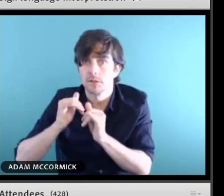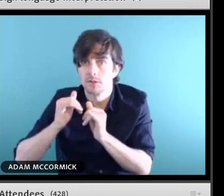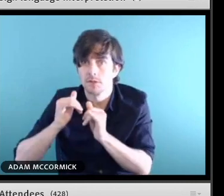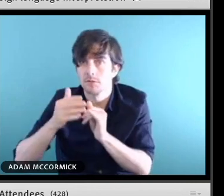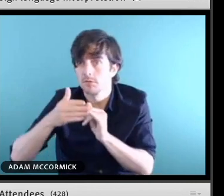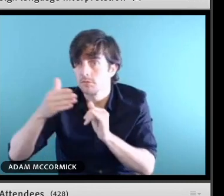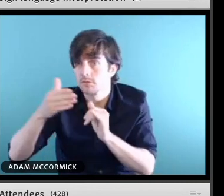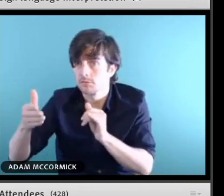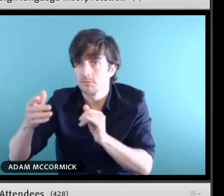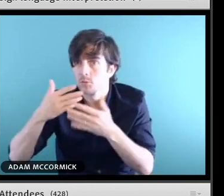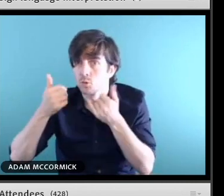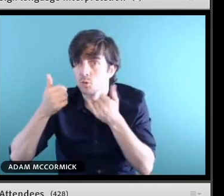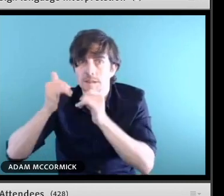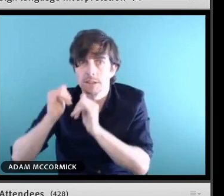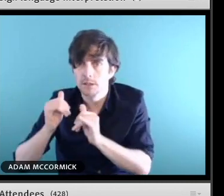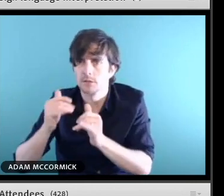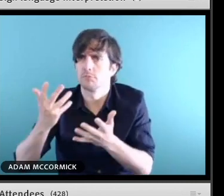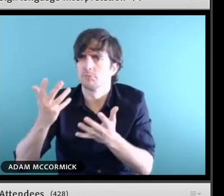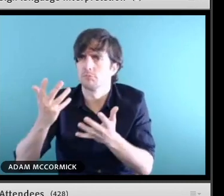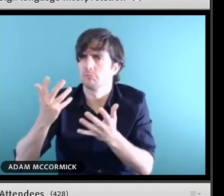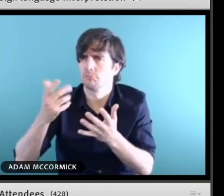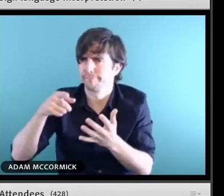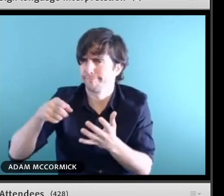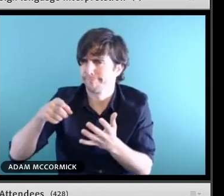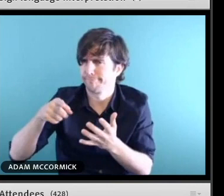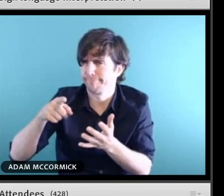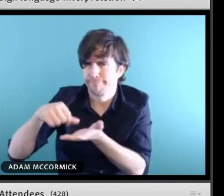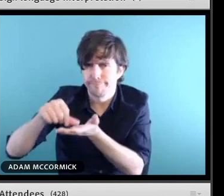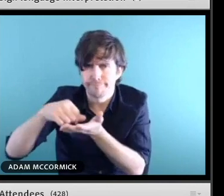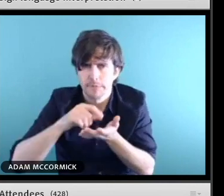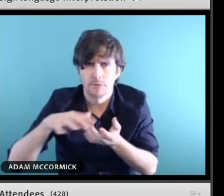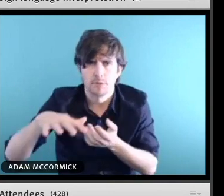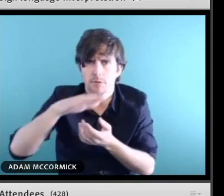but it for someone with a disability especially if they have to move with a special